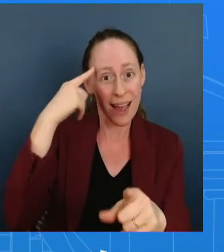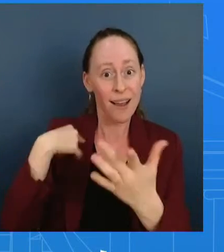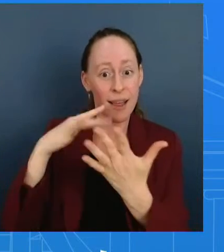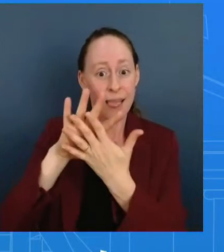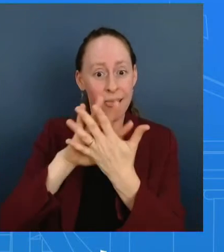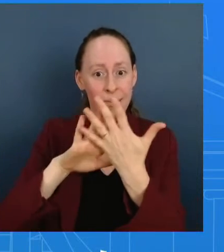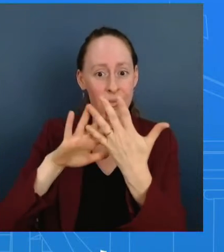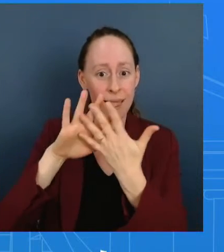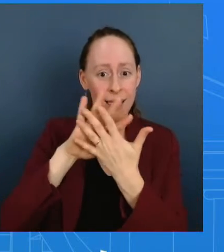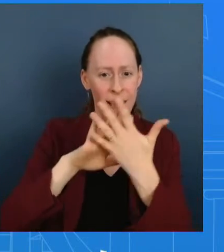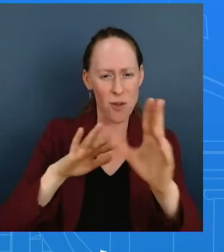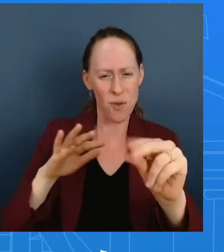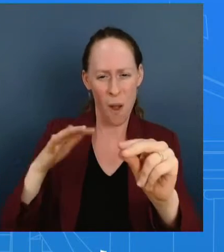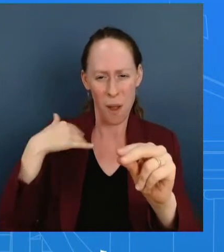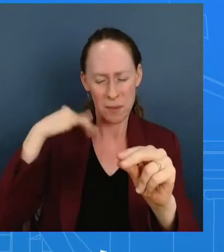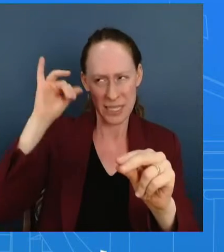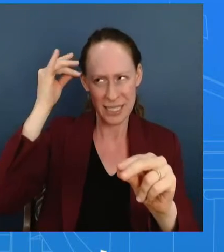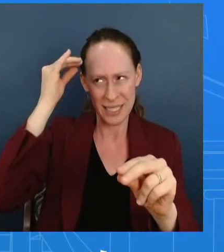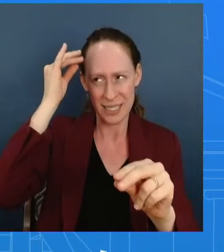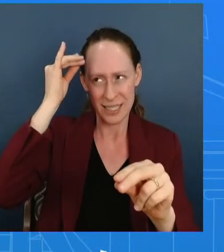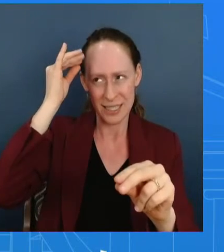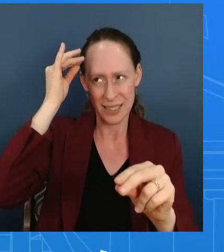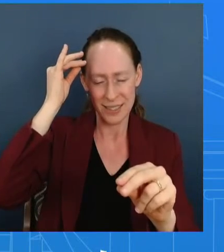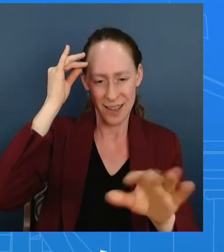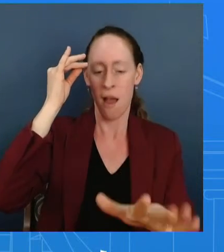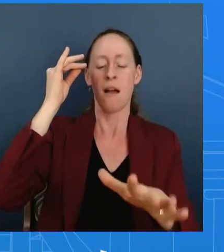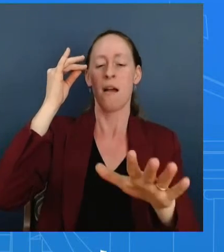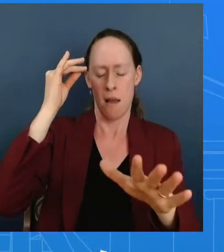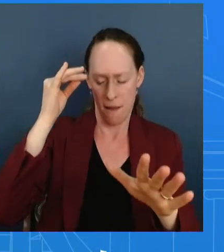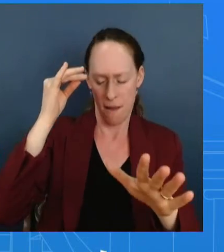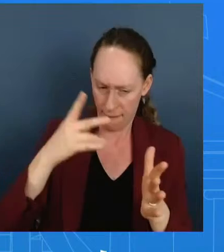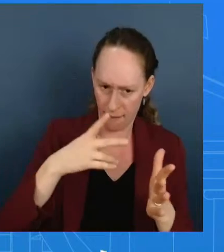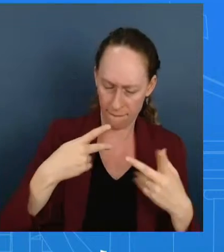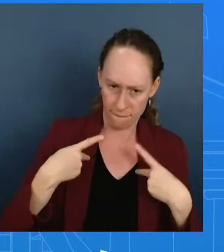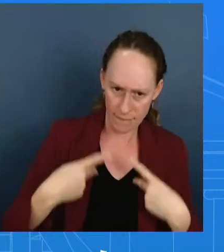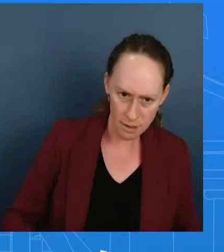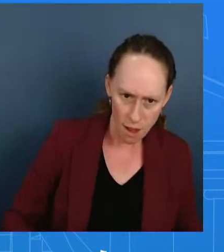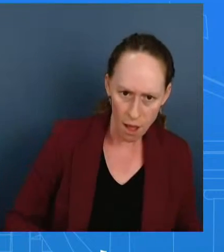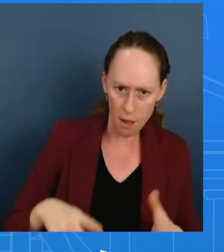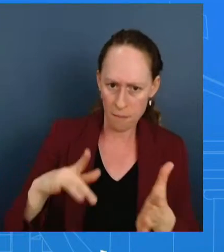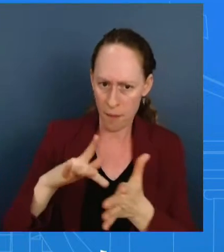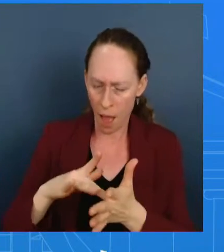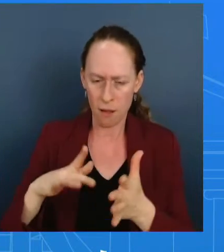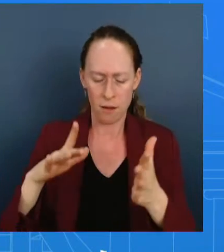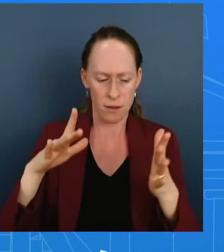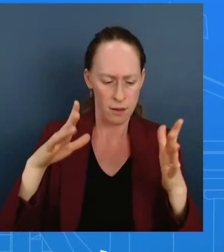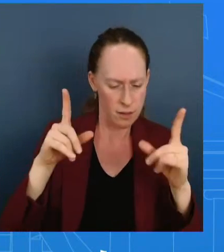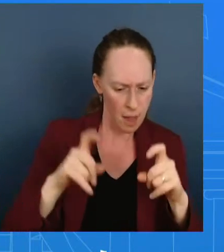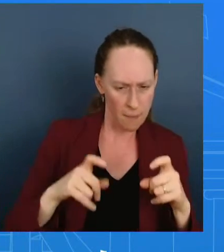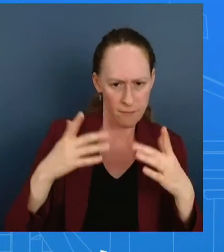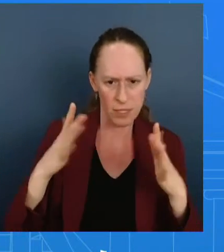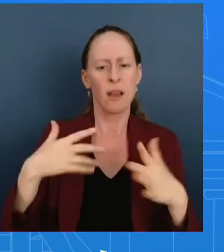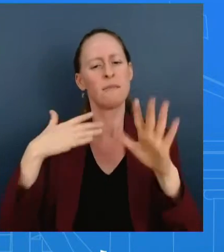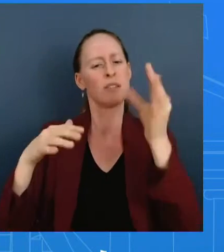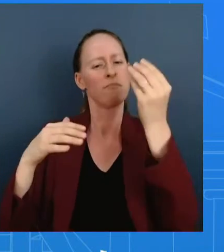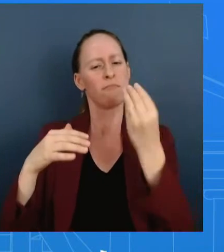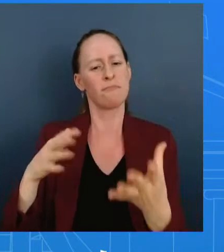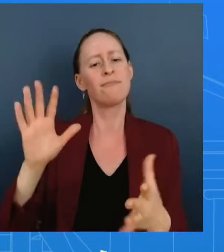I was still thinking about the physical. That's how I answered the question. And then when it became -- when the president actually spoke to it,